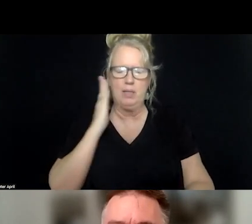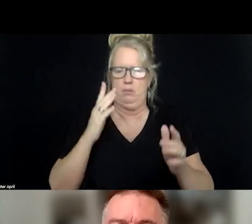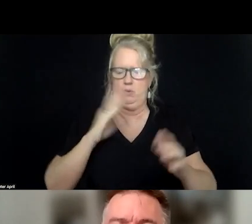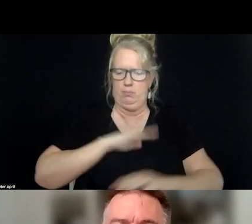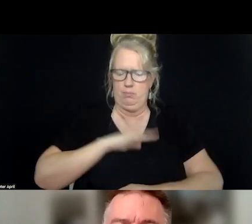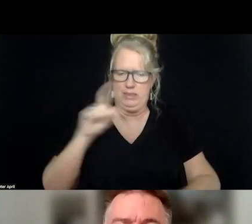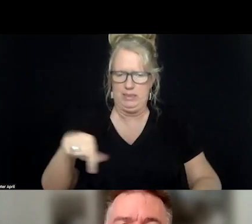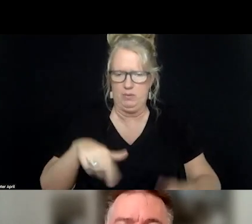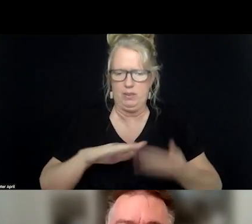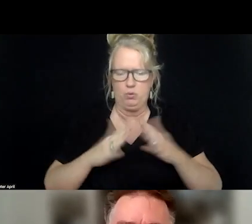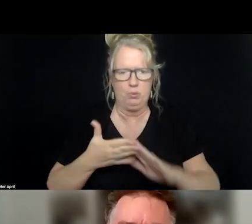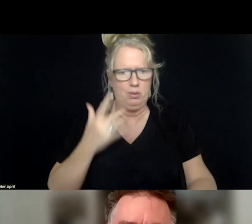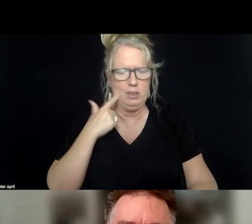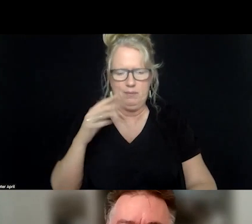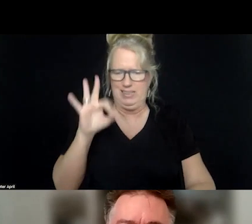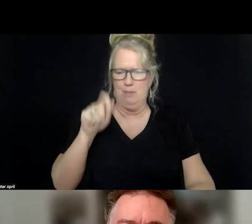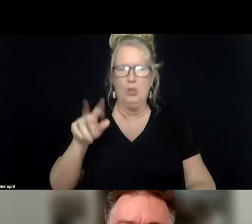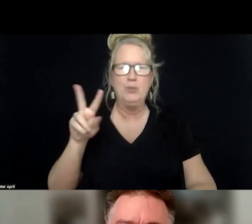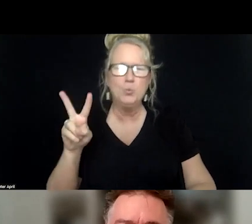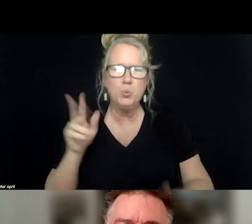AGAIN, IT IS A COMMUNITY OF OVER 9.2 MILLION PEOPLE.